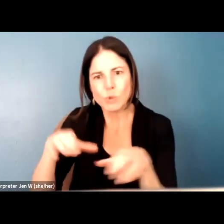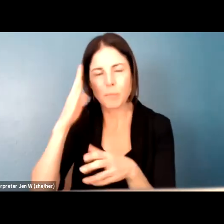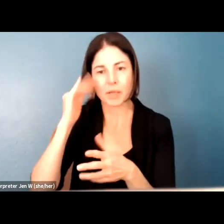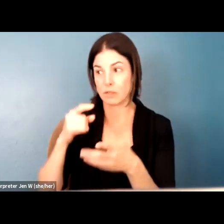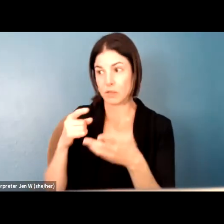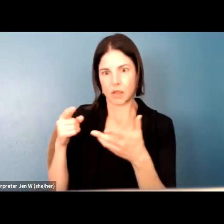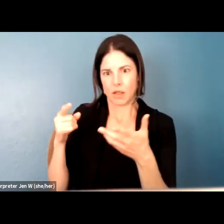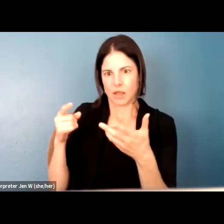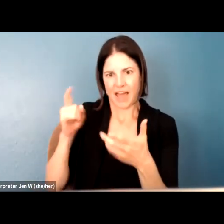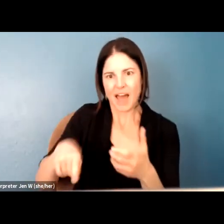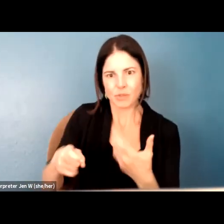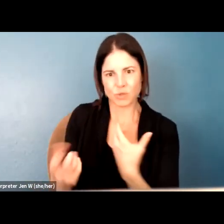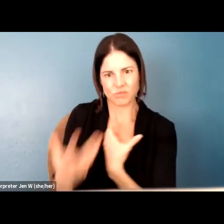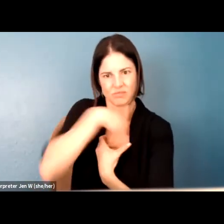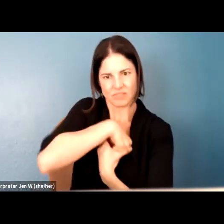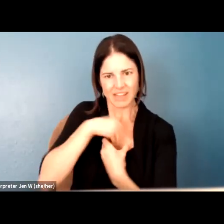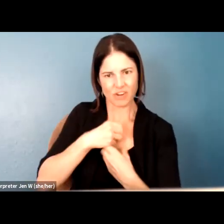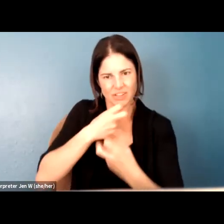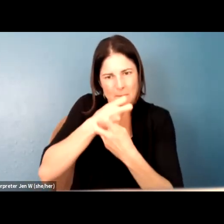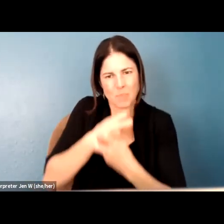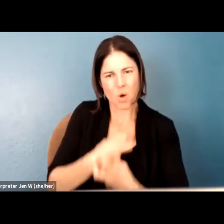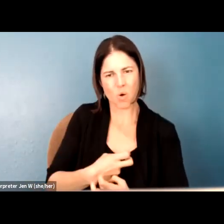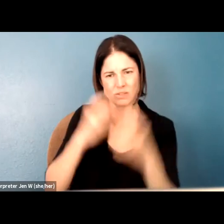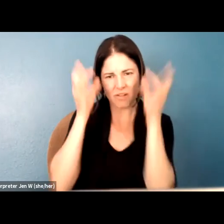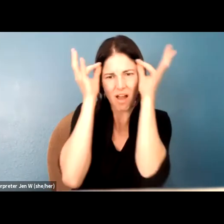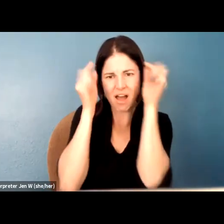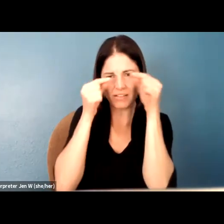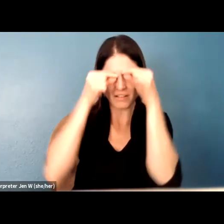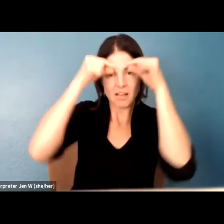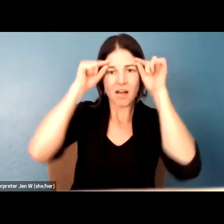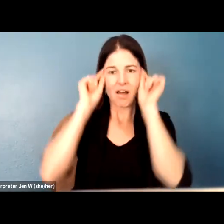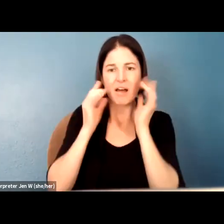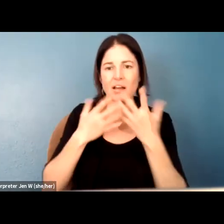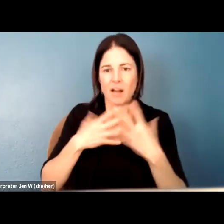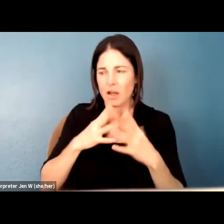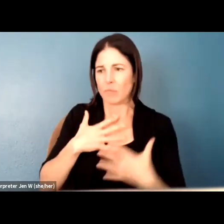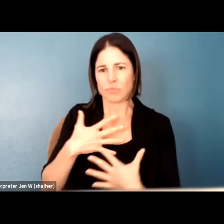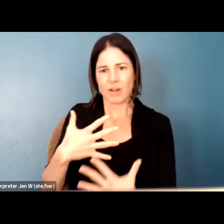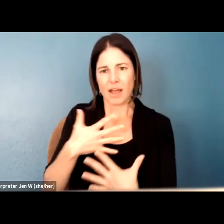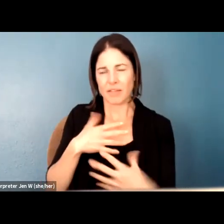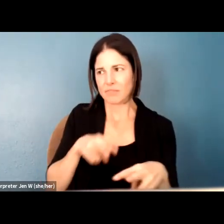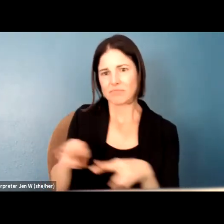in our bones and hair follicles and raised eyebrows and heightened breast sight black women for the hat you gave in